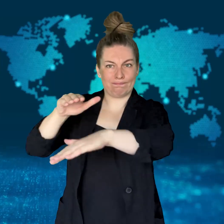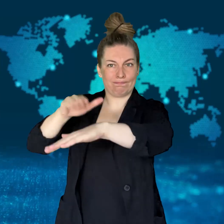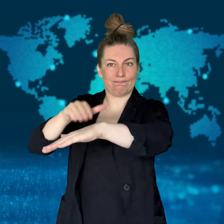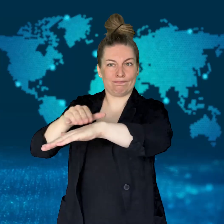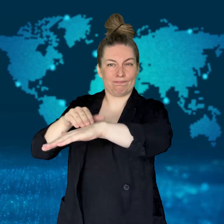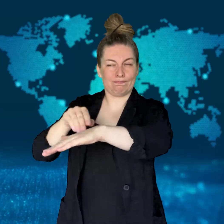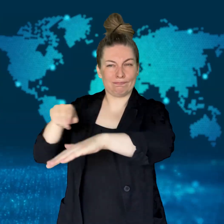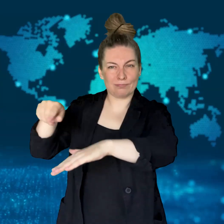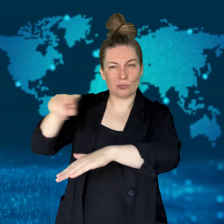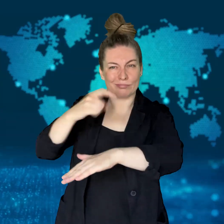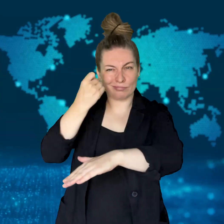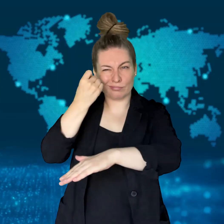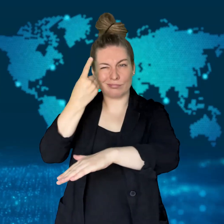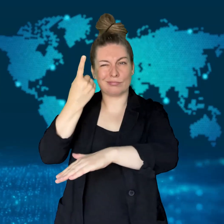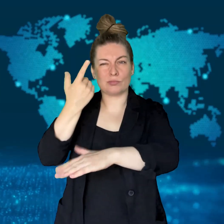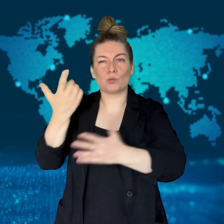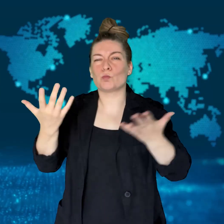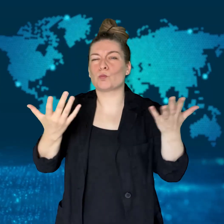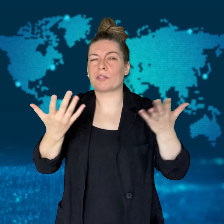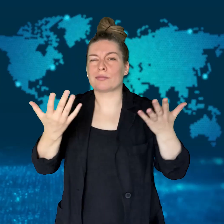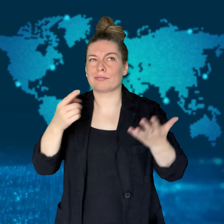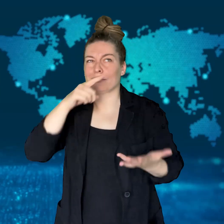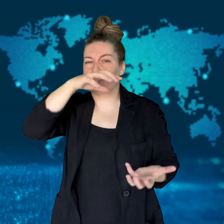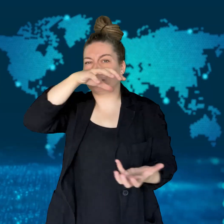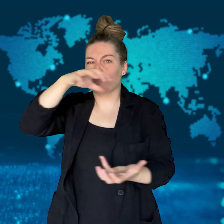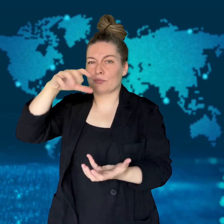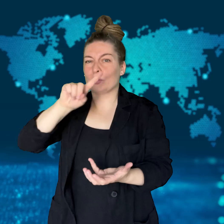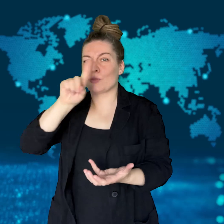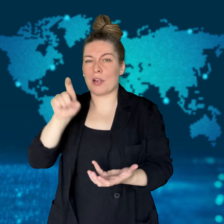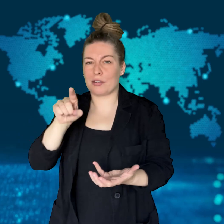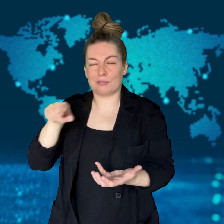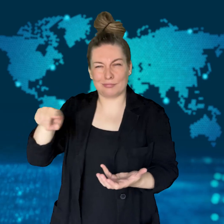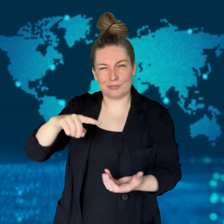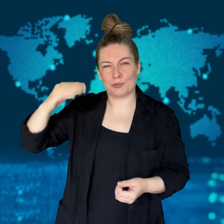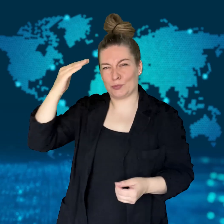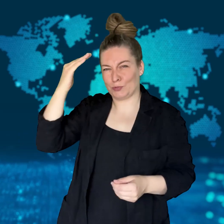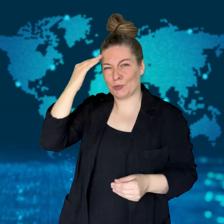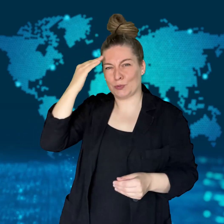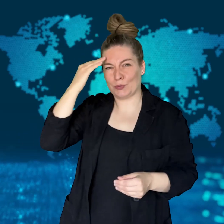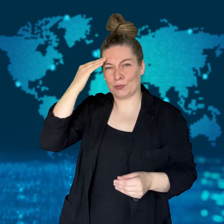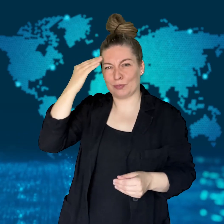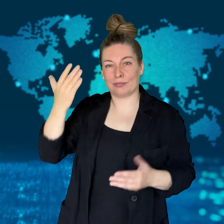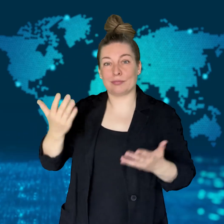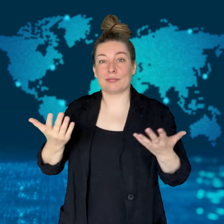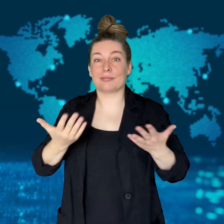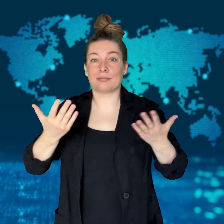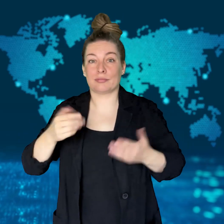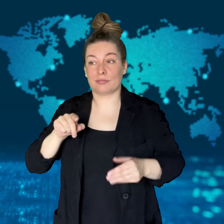The country claimed the balloons were a "countermeasure"